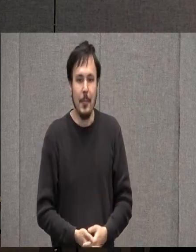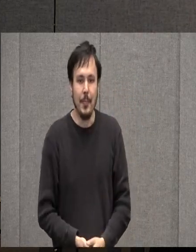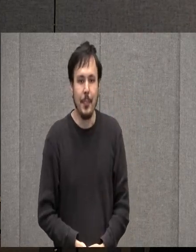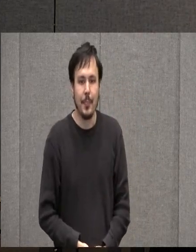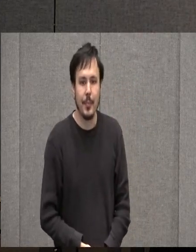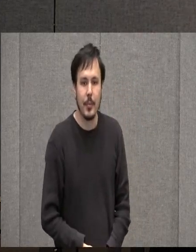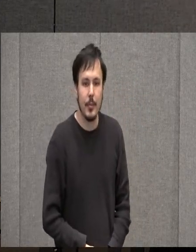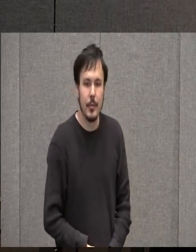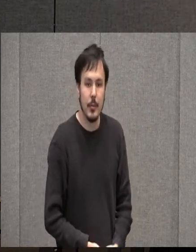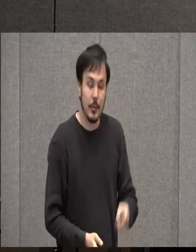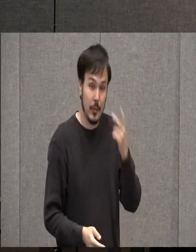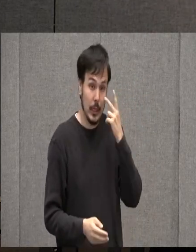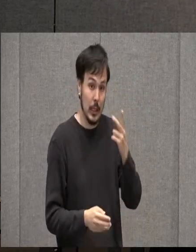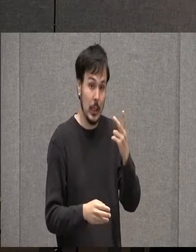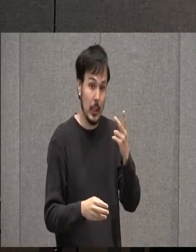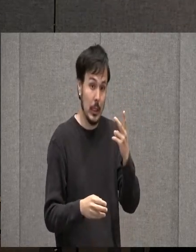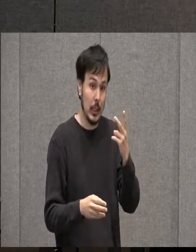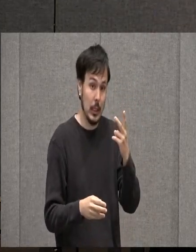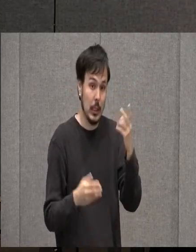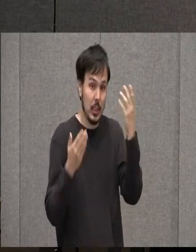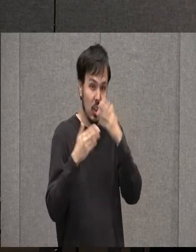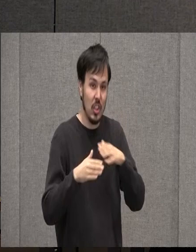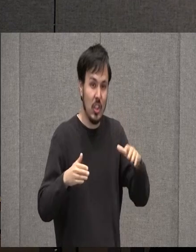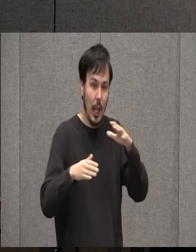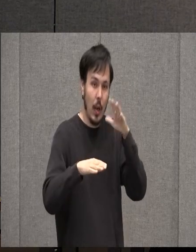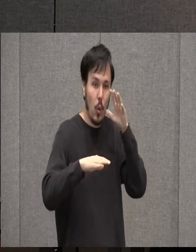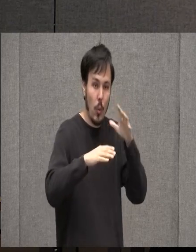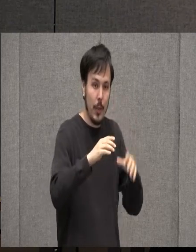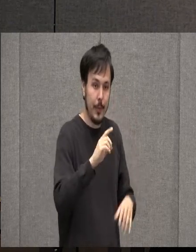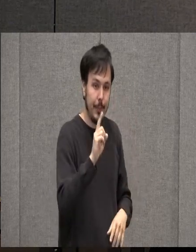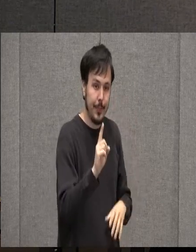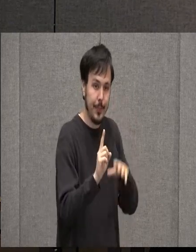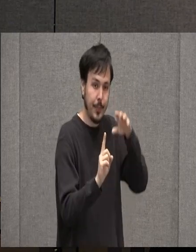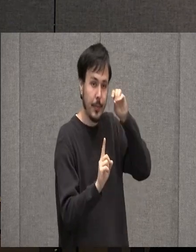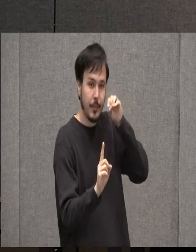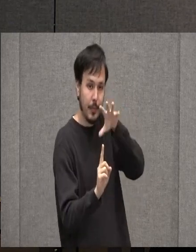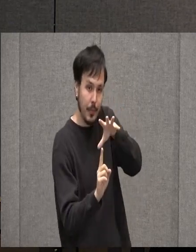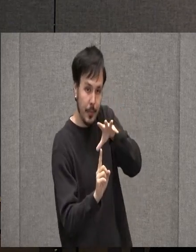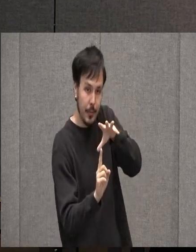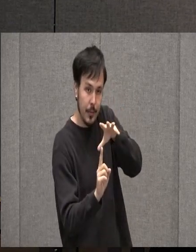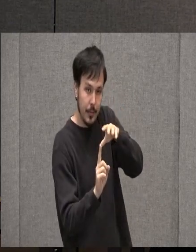And then you see the shadow cast this way as if it was standing on the ground.